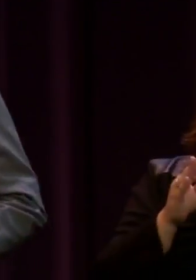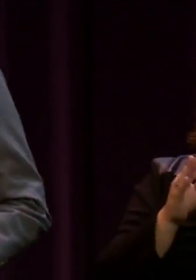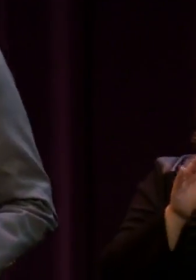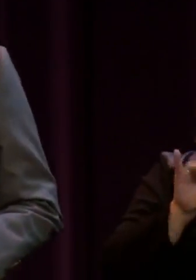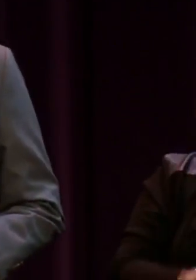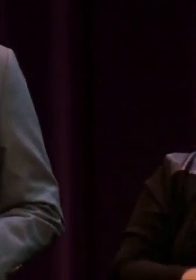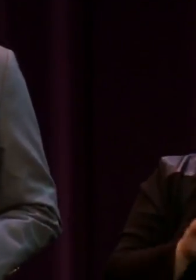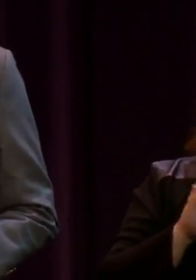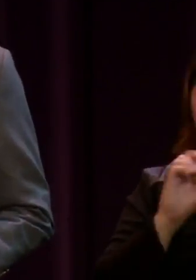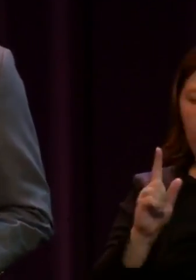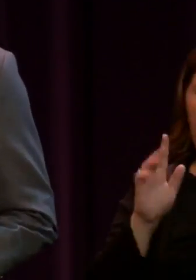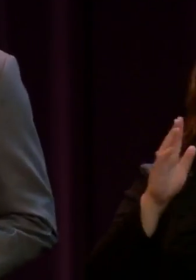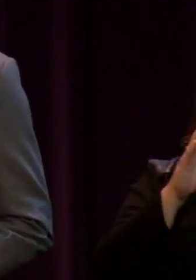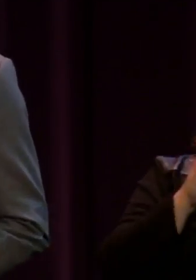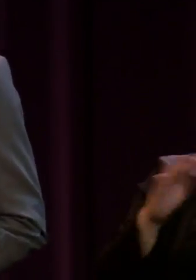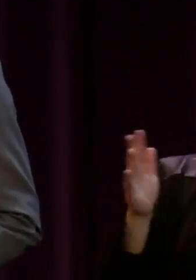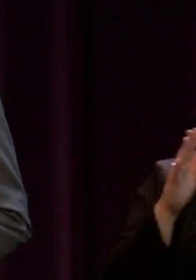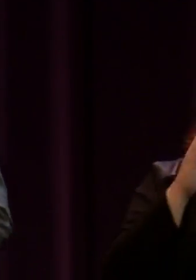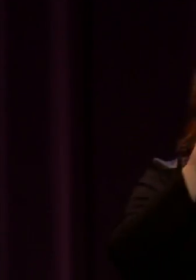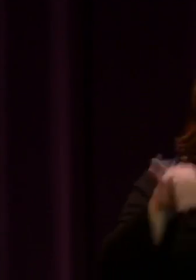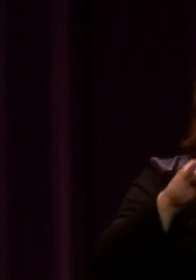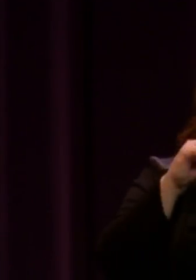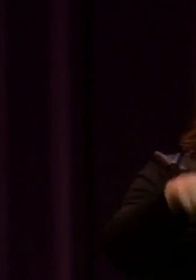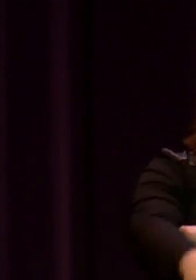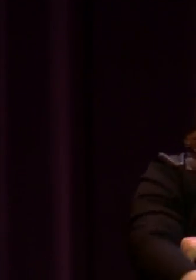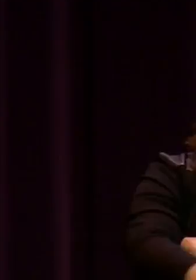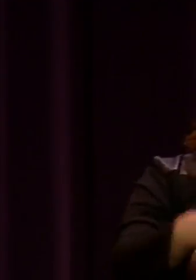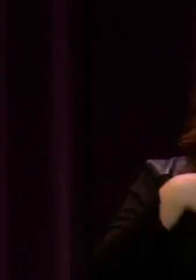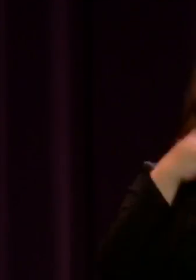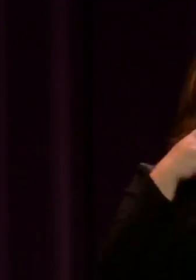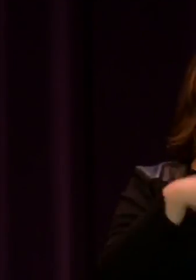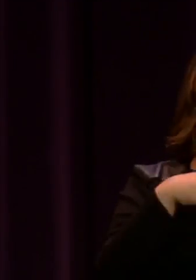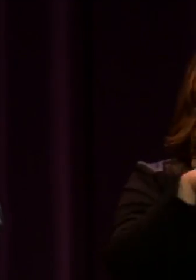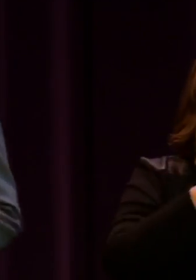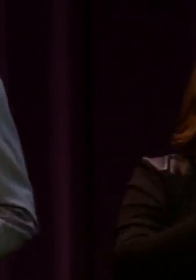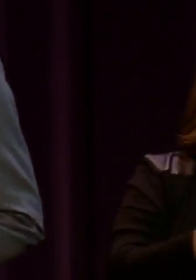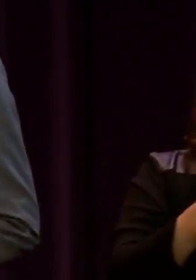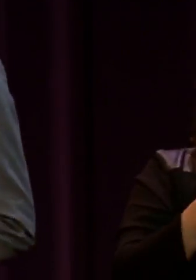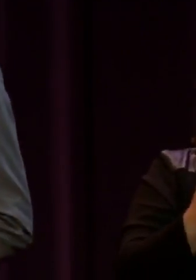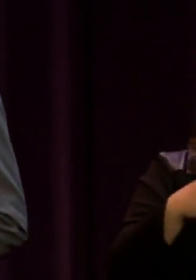ANYTHING ANYBODY HAS ANY QUESTIONS, I THINK I CONFUSED EVERYBODY.